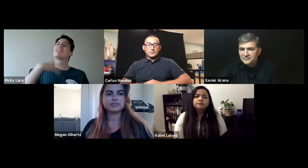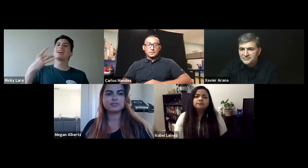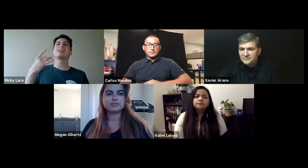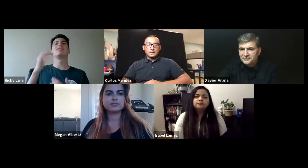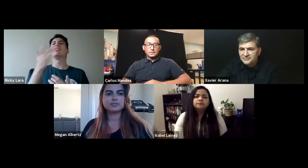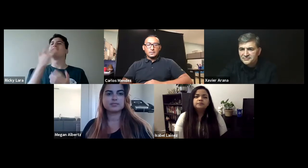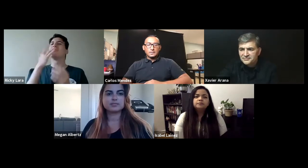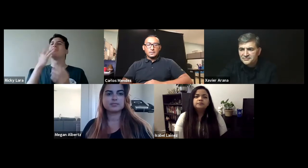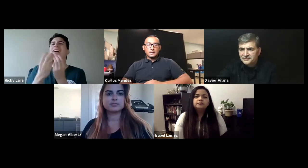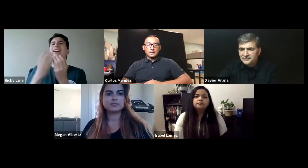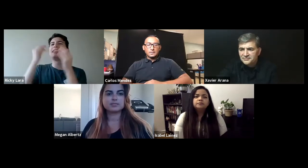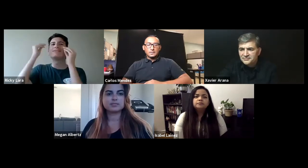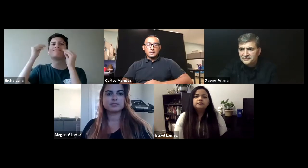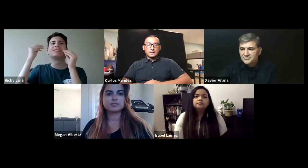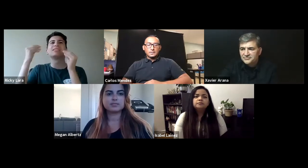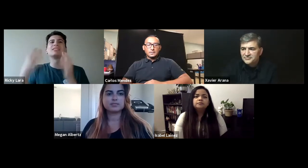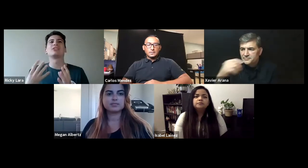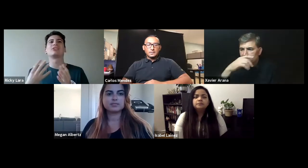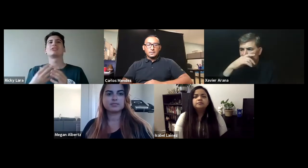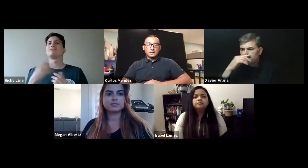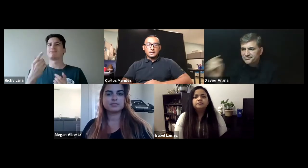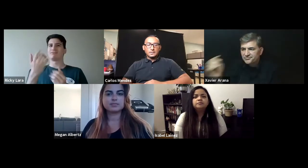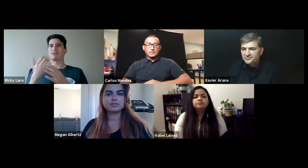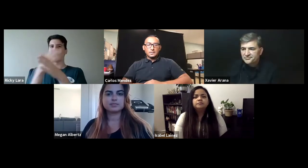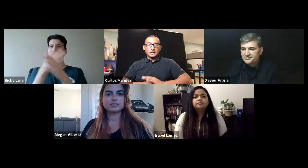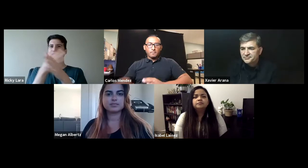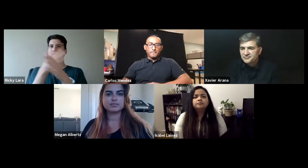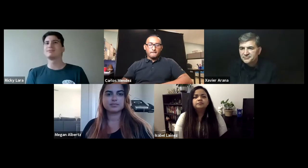like, now looking back, did you think...